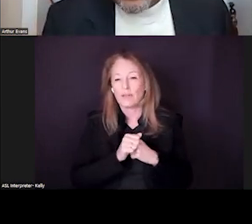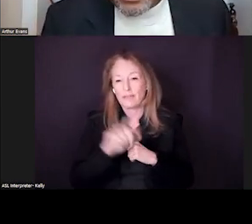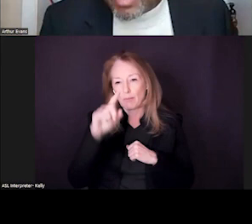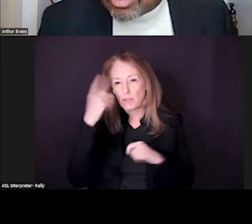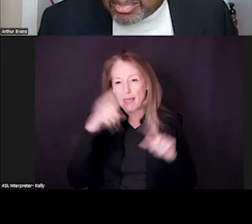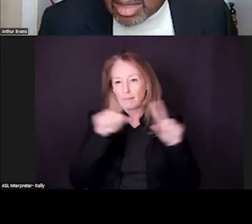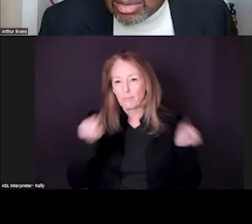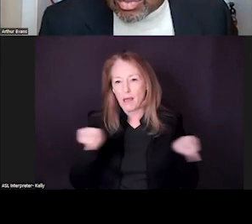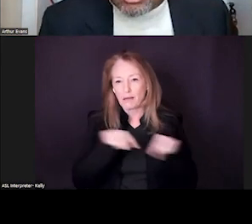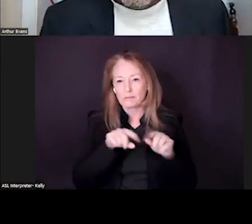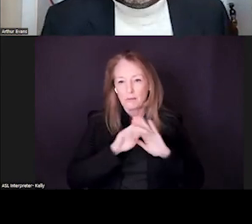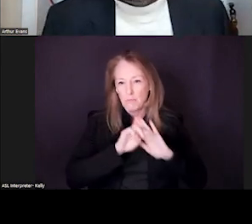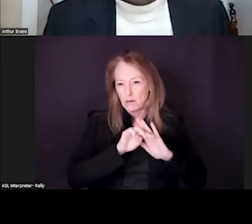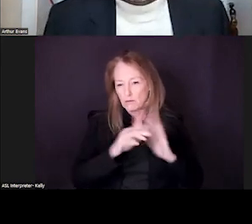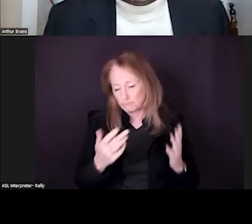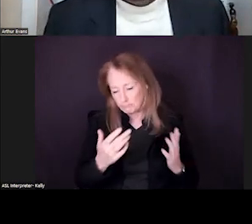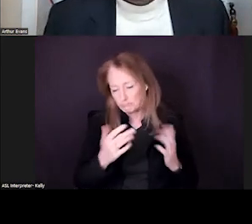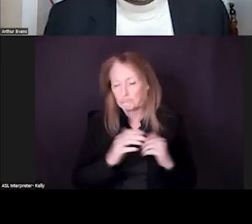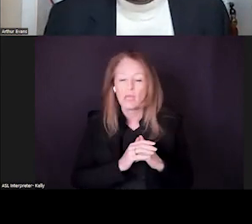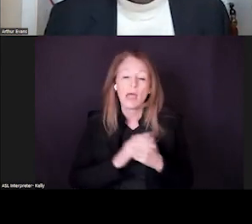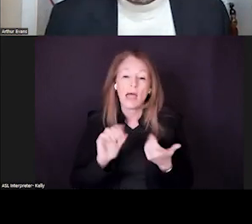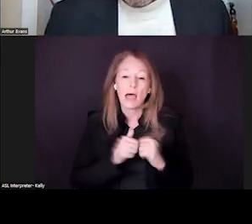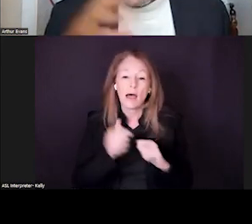WITH A BLACK BOX MODEL. THE WAY THAT THIS WORKS IS YOU CREATE